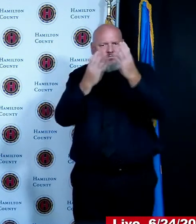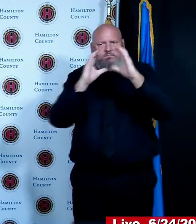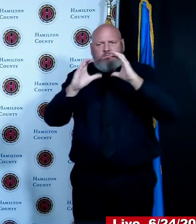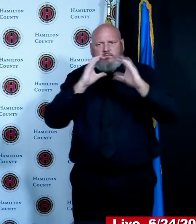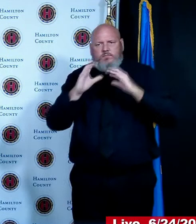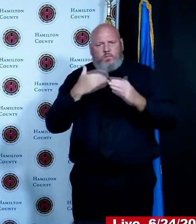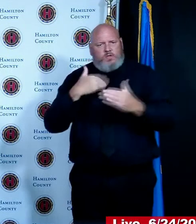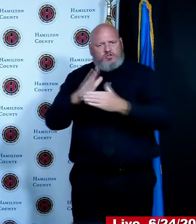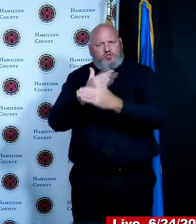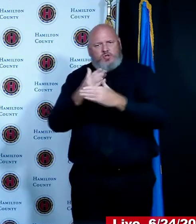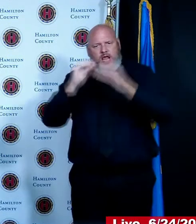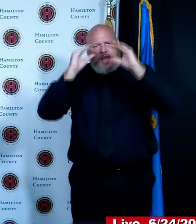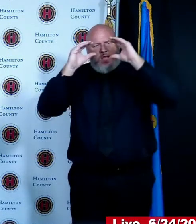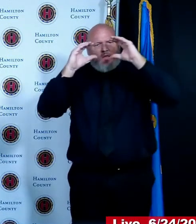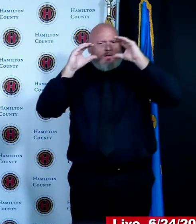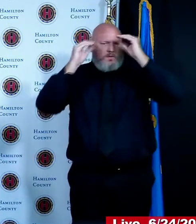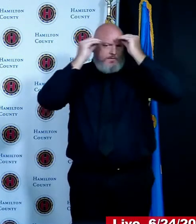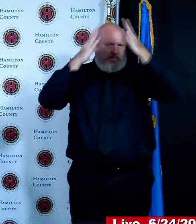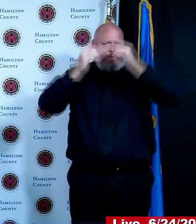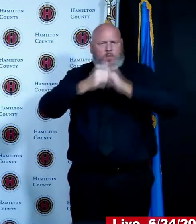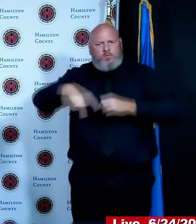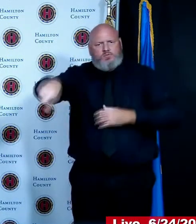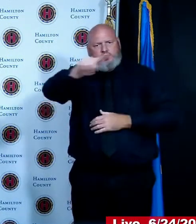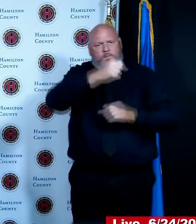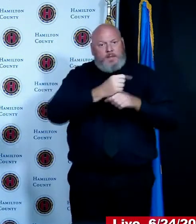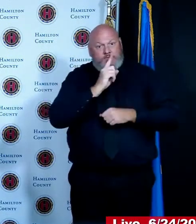codes and talked a little bit about the increasing there if you look at all of